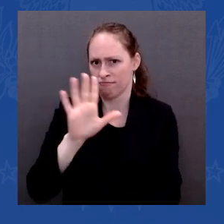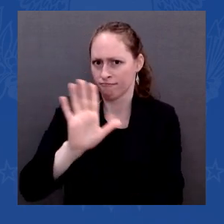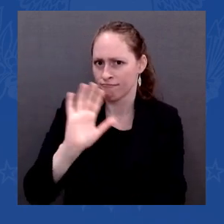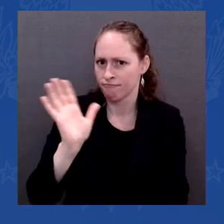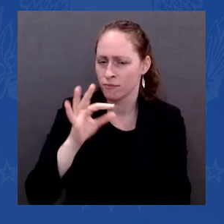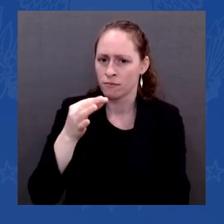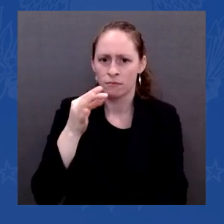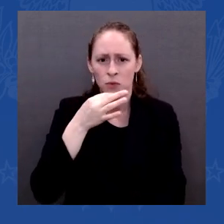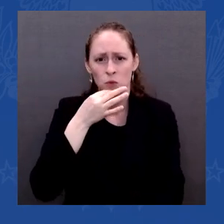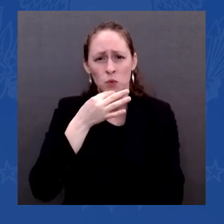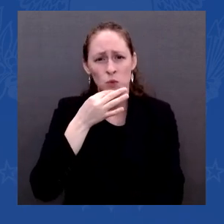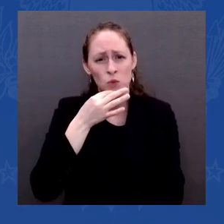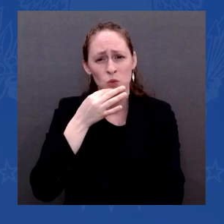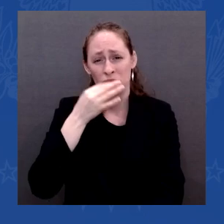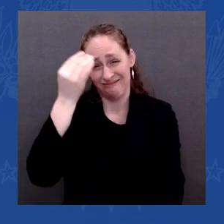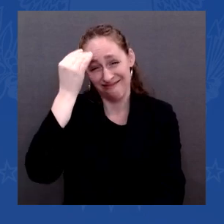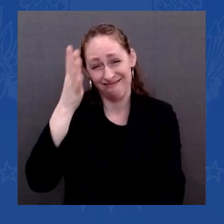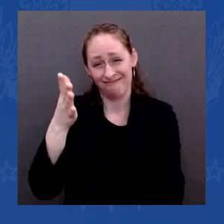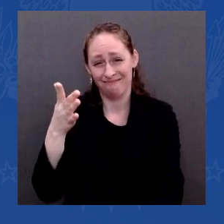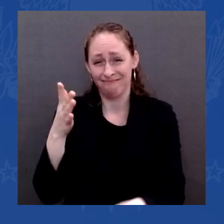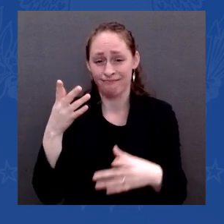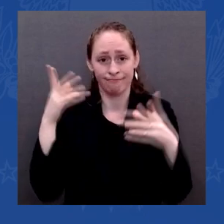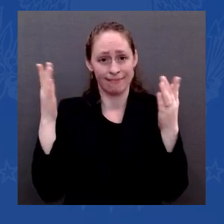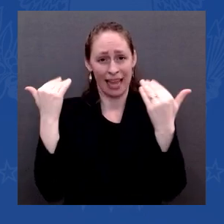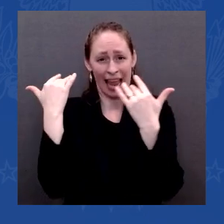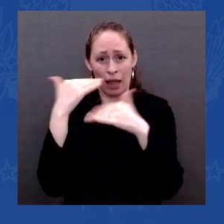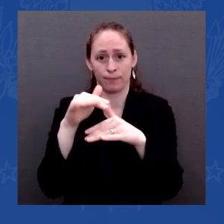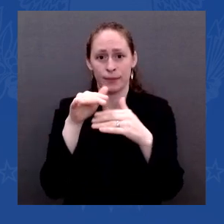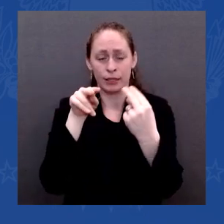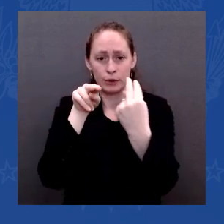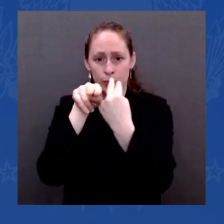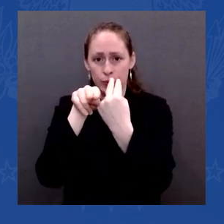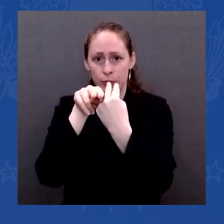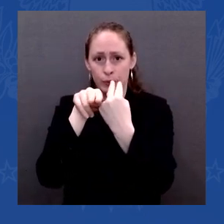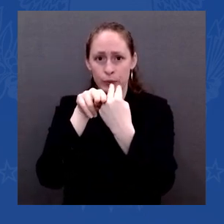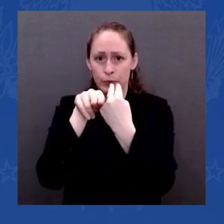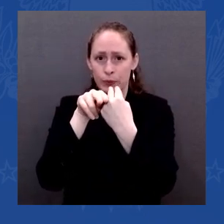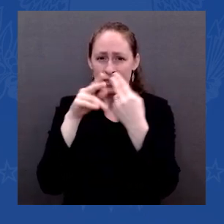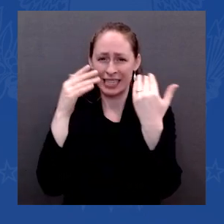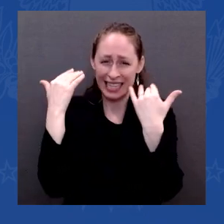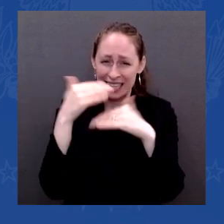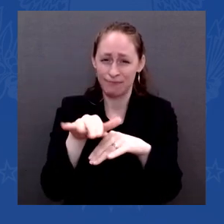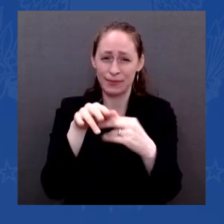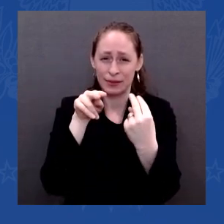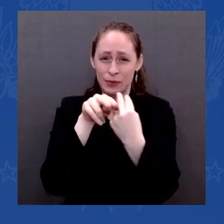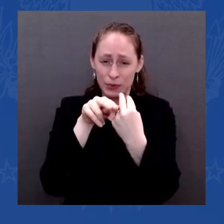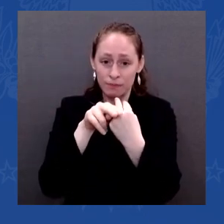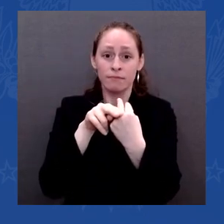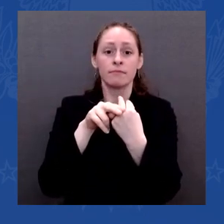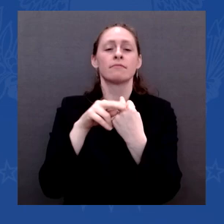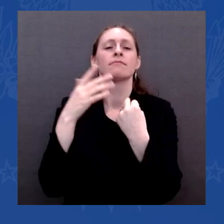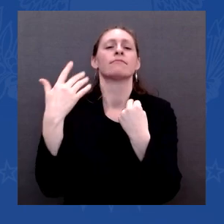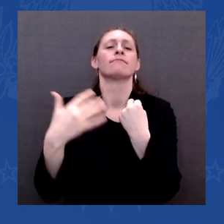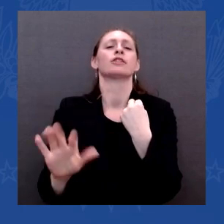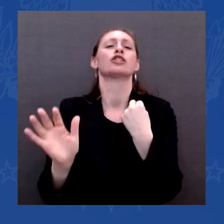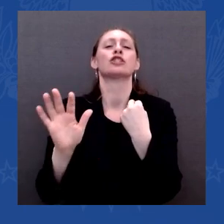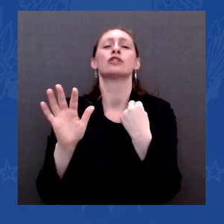that a four-lane interstate feeds into, creating and causing major backups. We’re going to upgrade thousands of bridges,